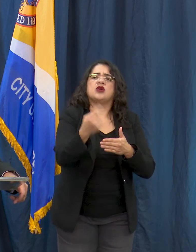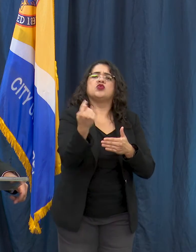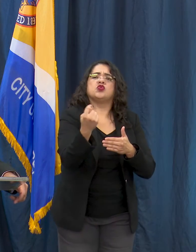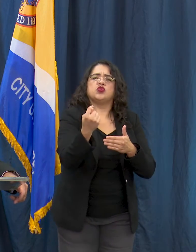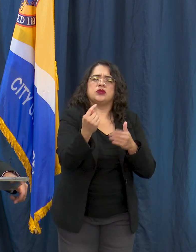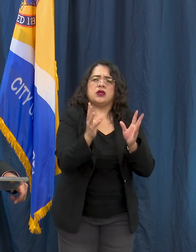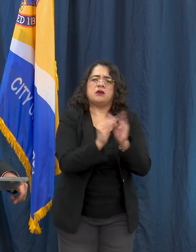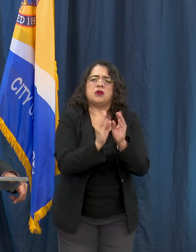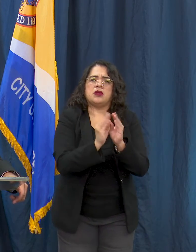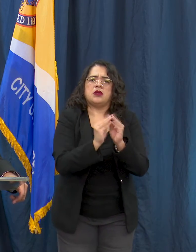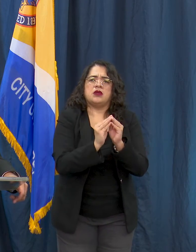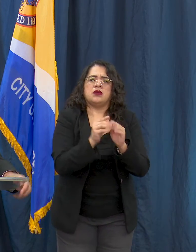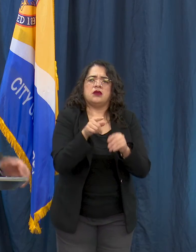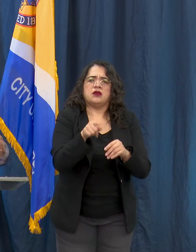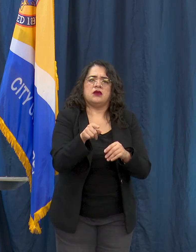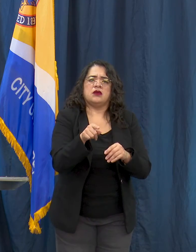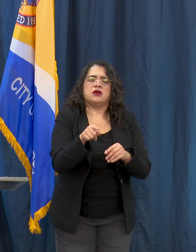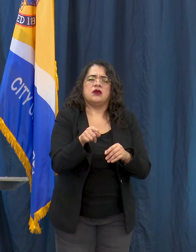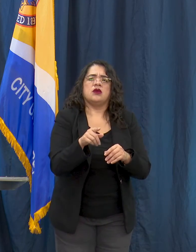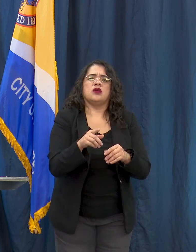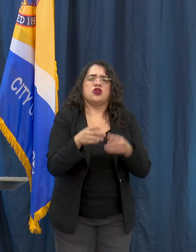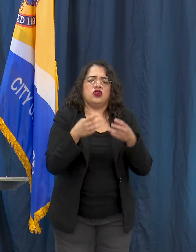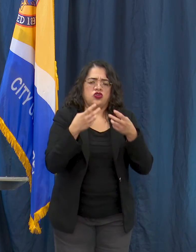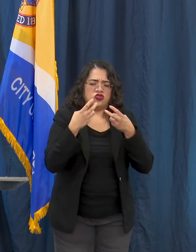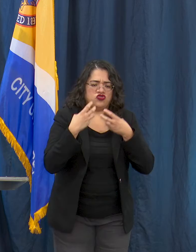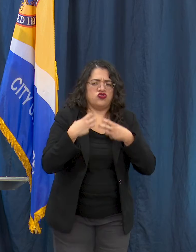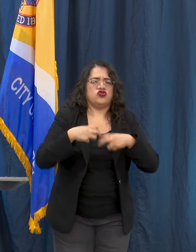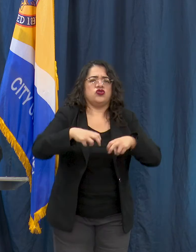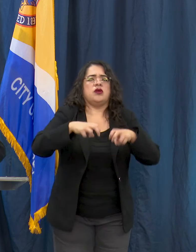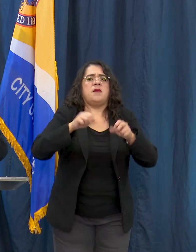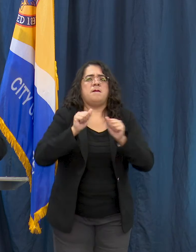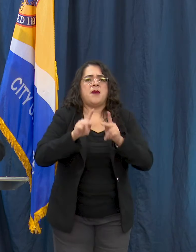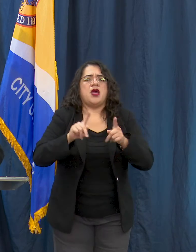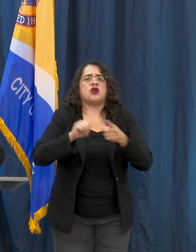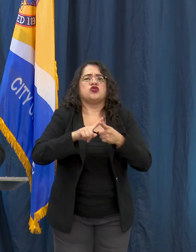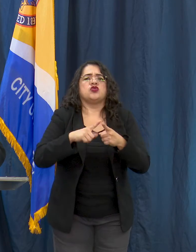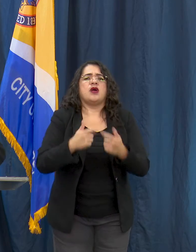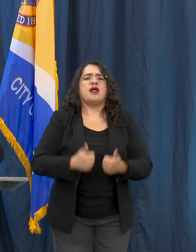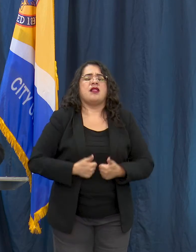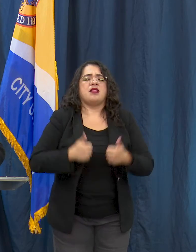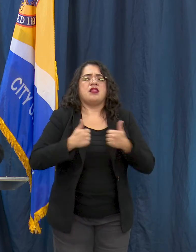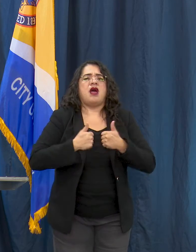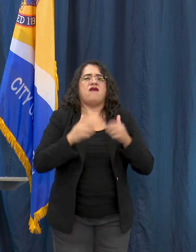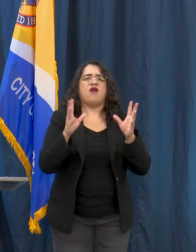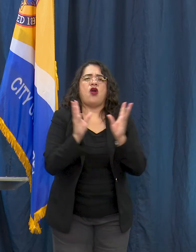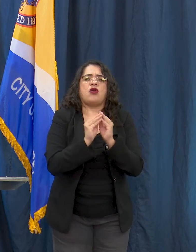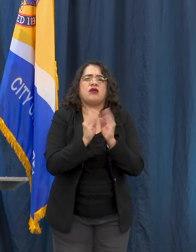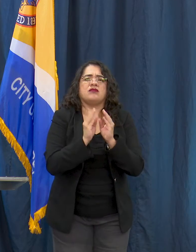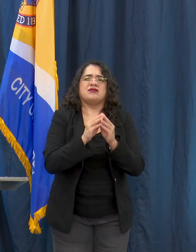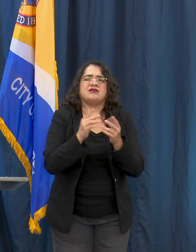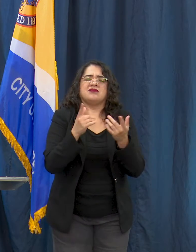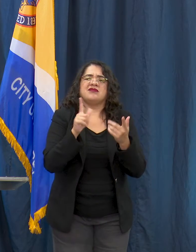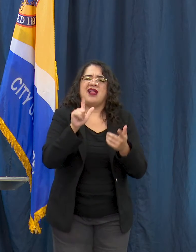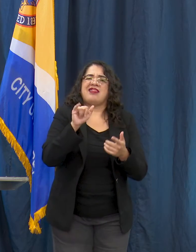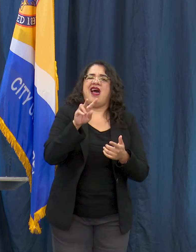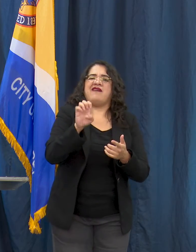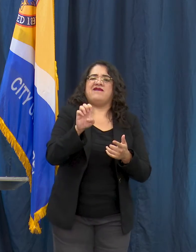a week from now, we're going to try to transition back to a live commenting format. So if she hasn't put out